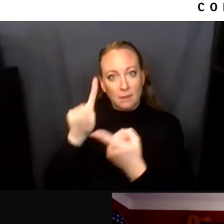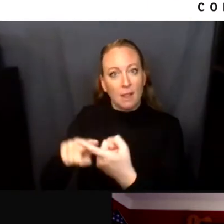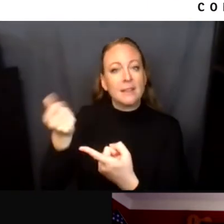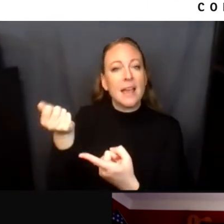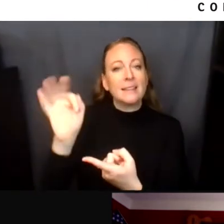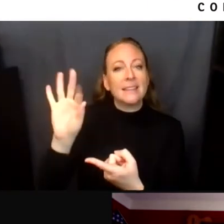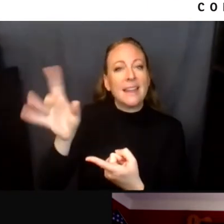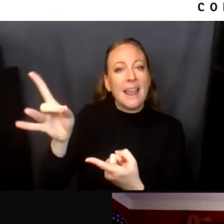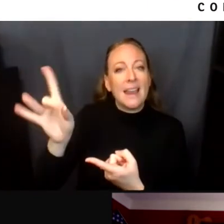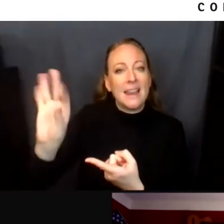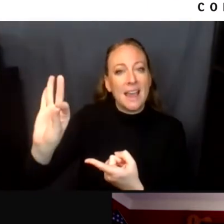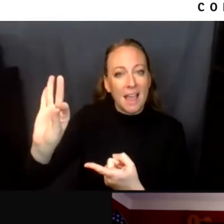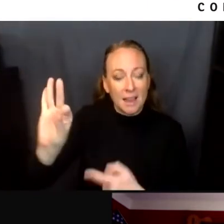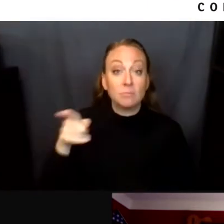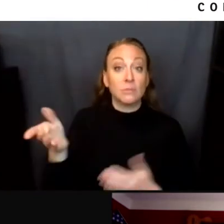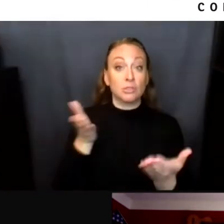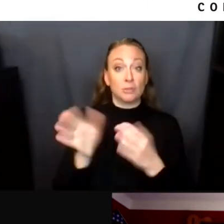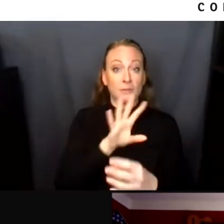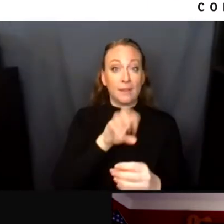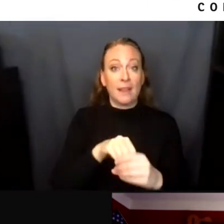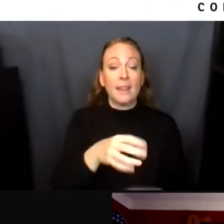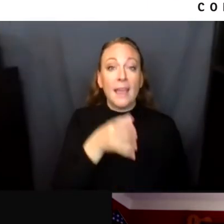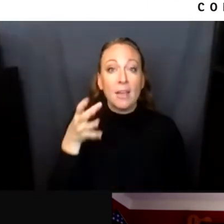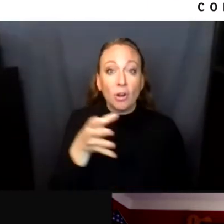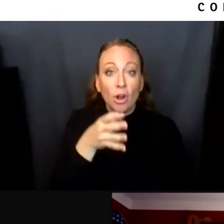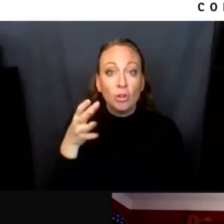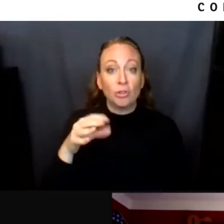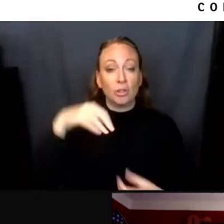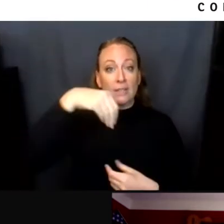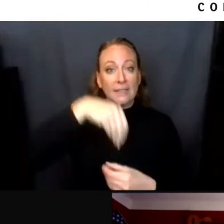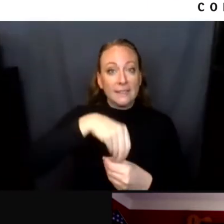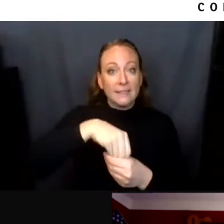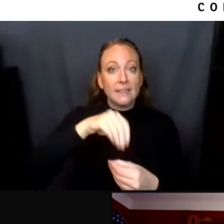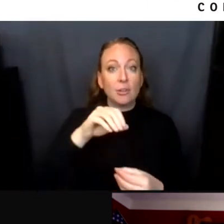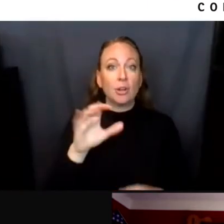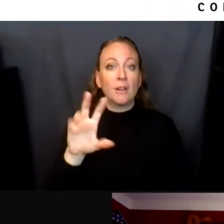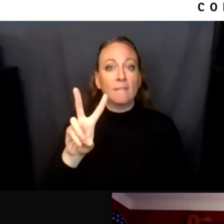He served on the agriculture, interior, veteran's affairs